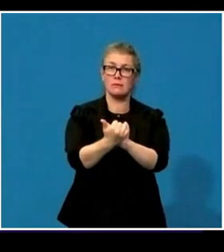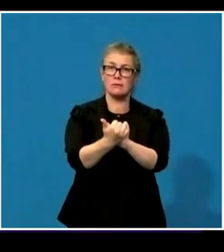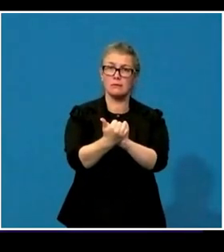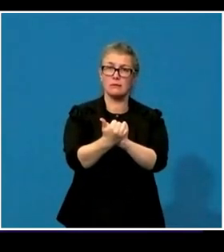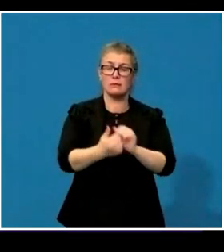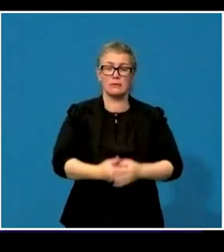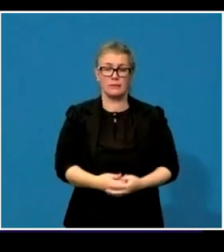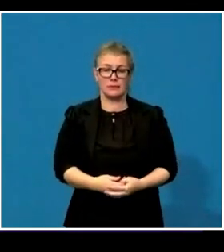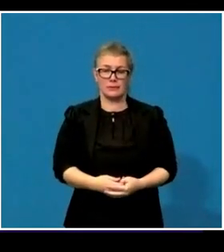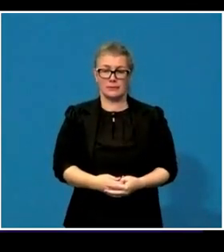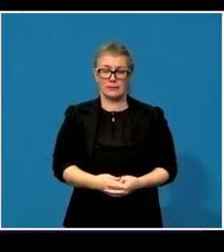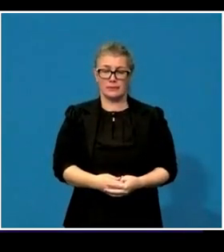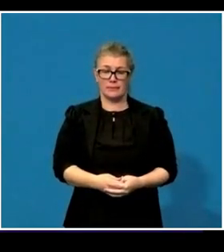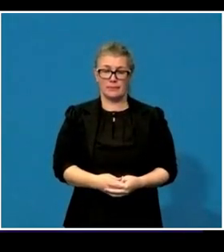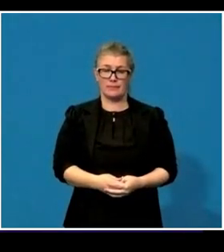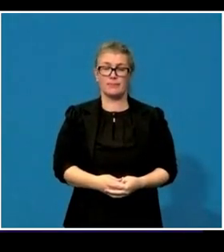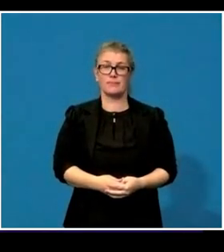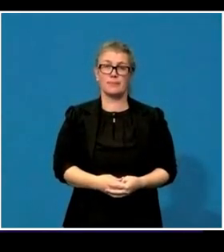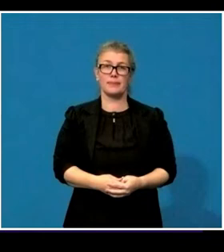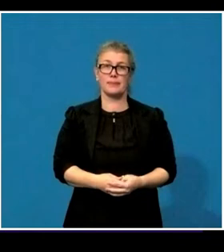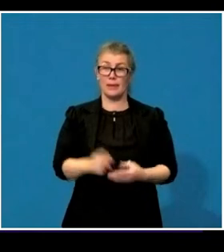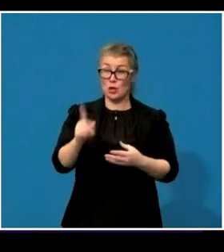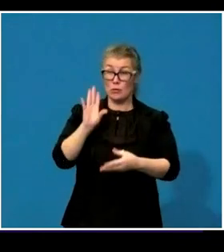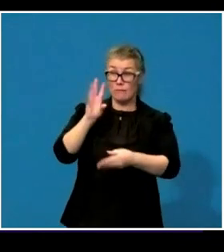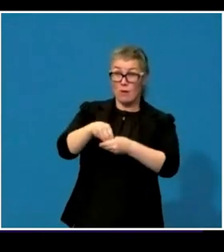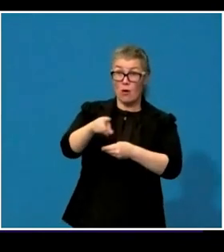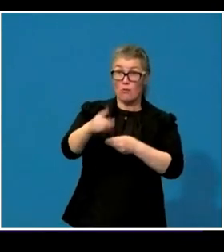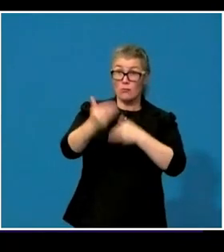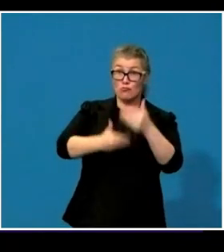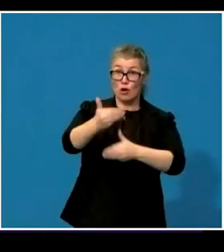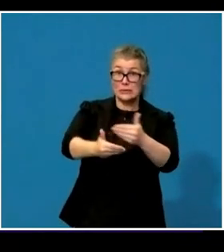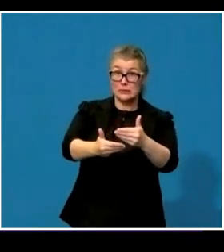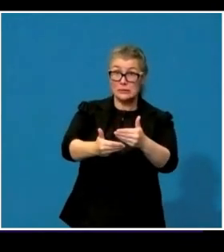And if involved in that process were people like Daisy, from your